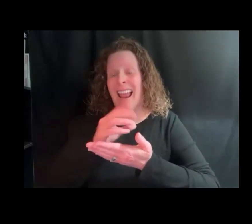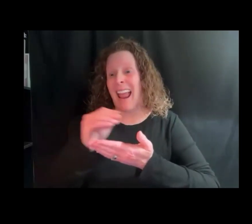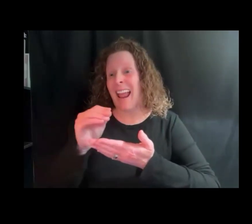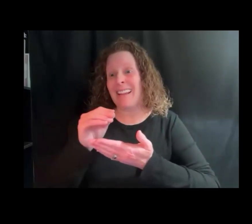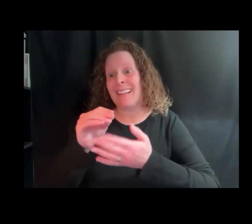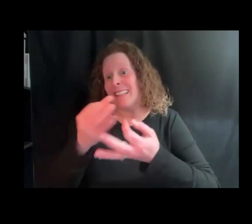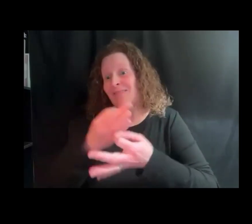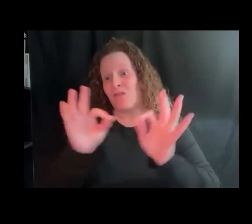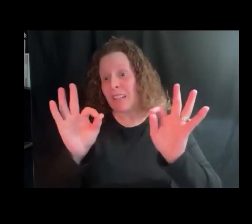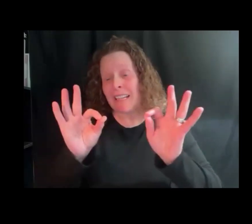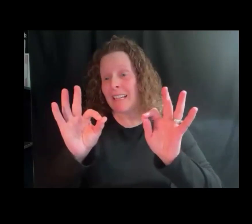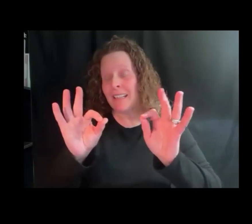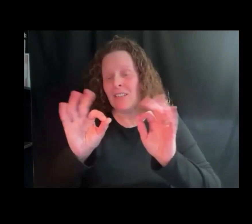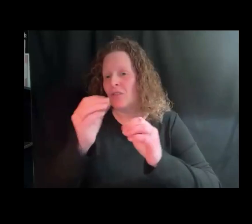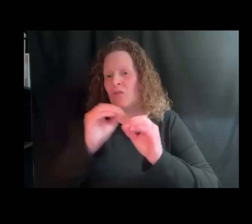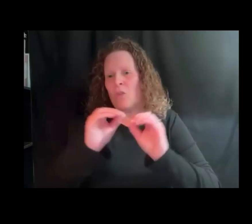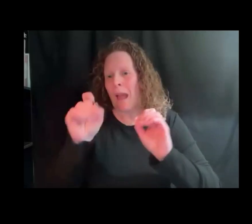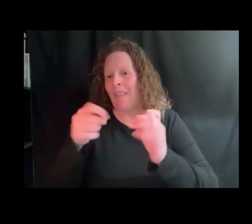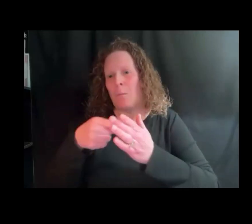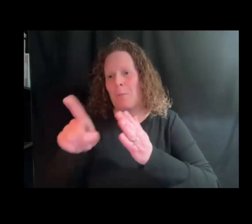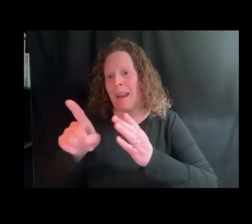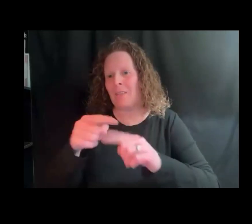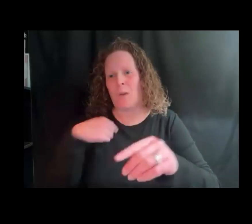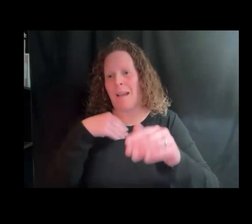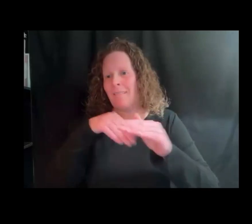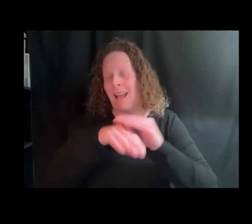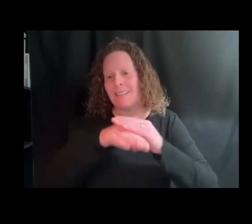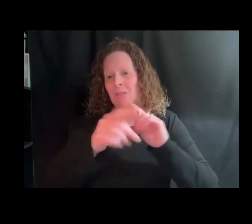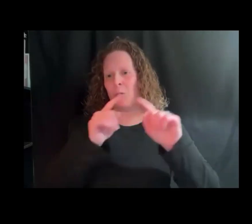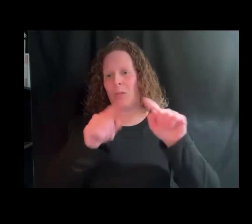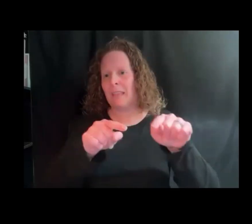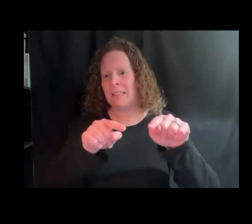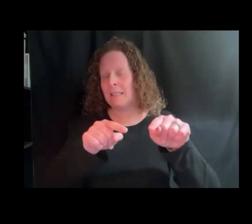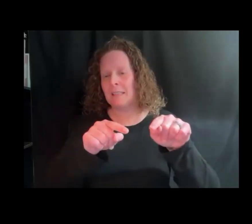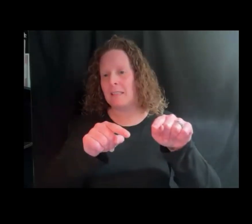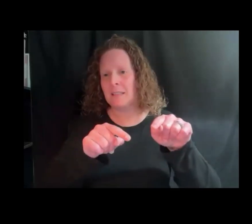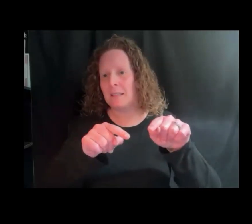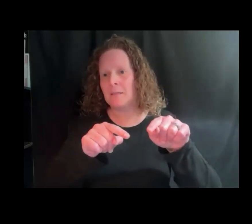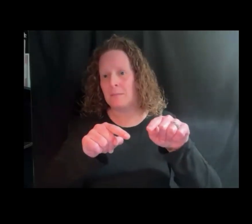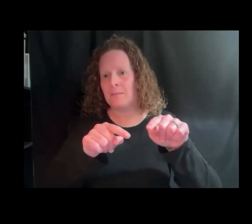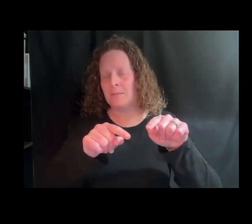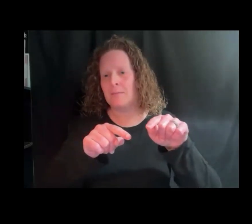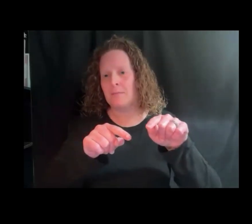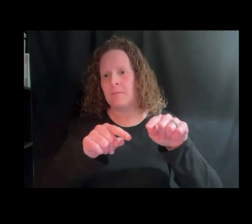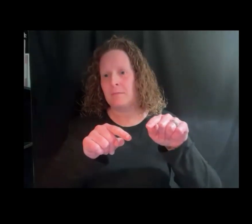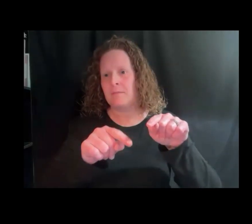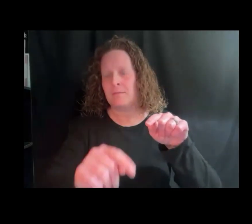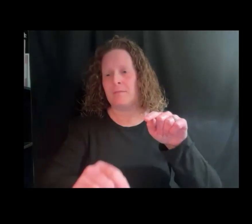guidelines print them and just have them. They're free. You don't have to pay to have access to this. And